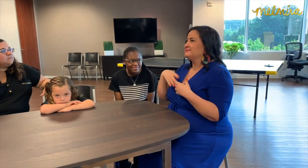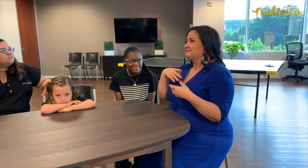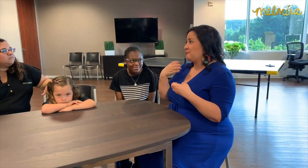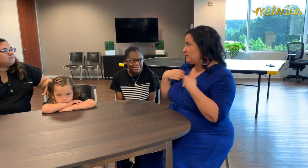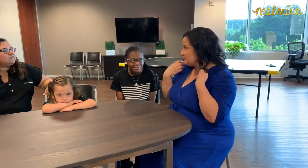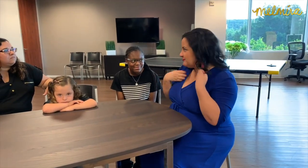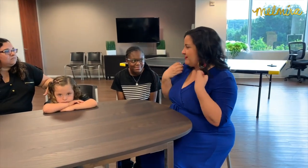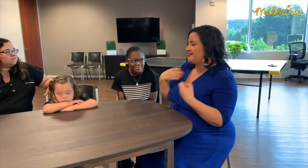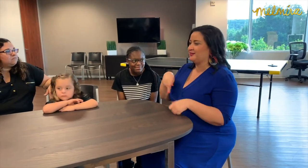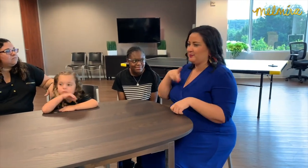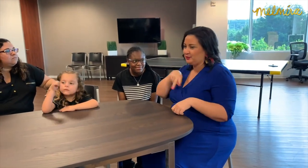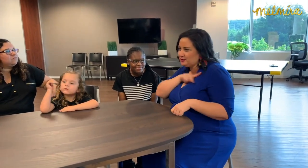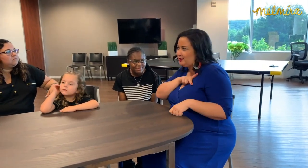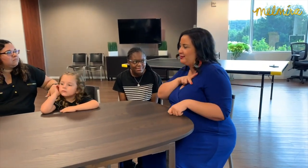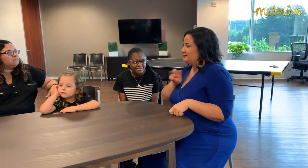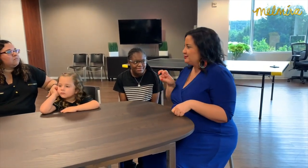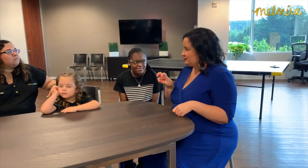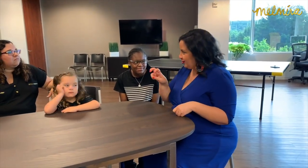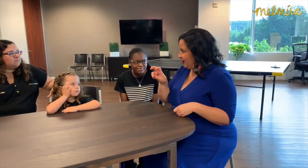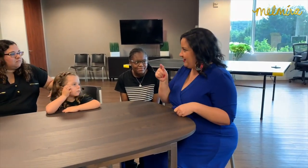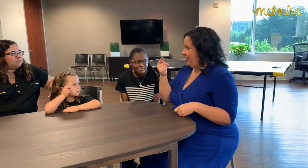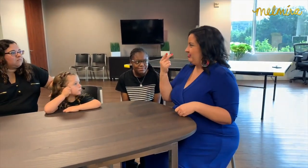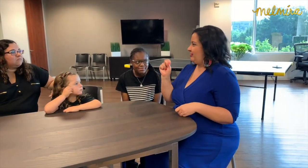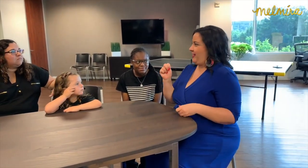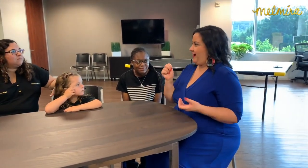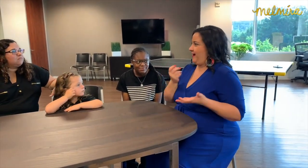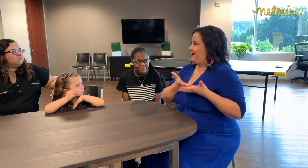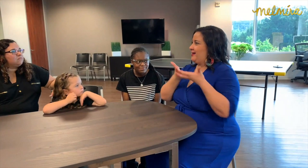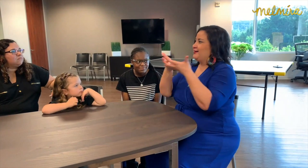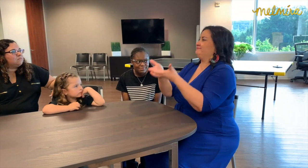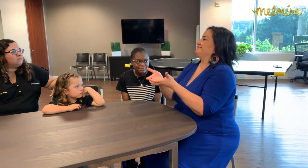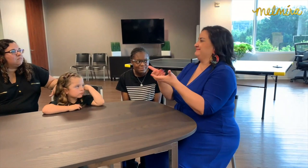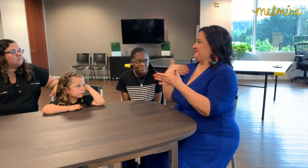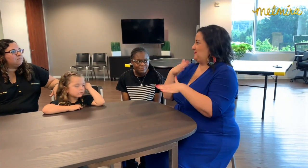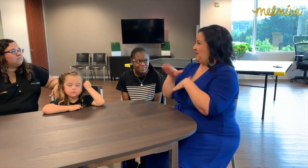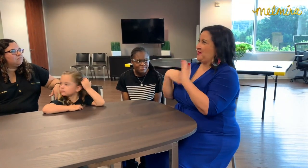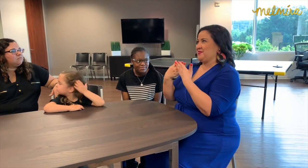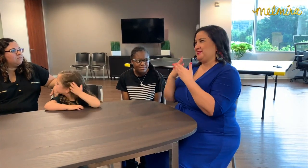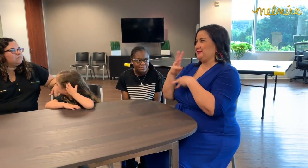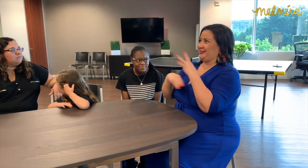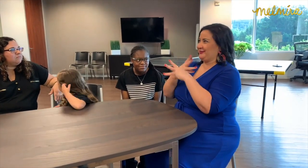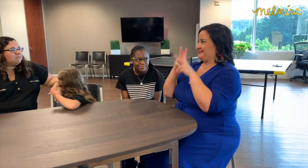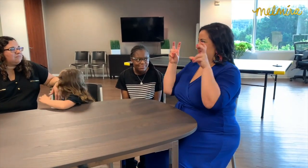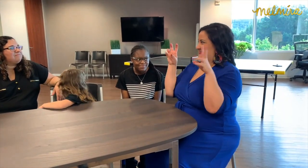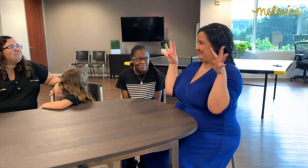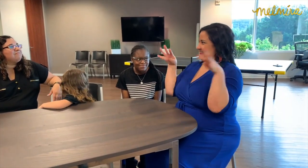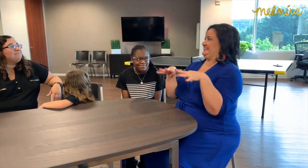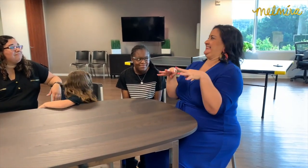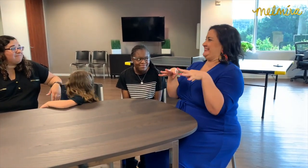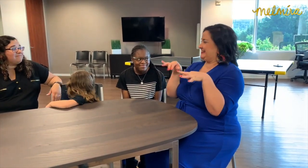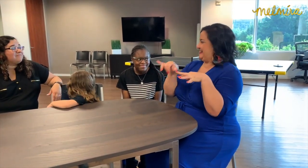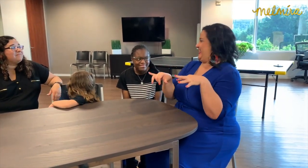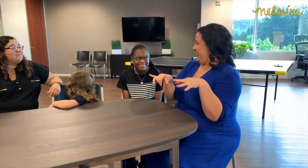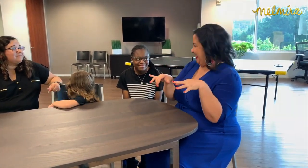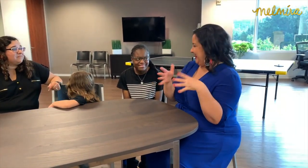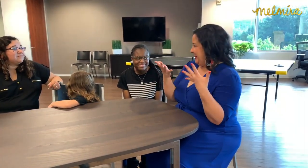it's your emotional and personal journey- you decided to bring it out and share with rest of the world.